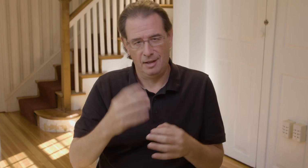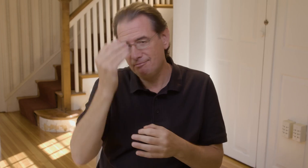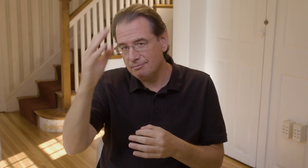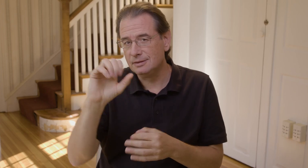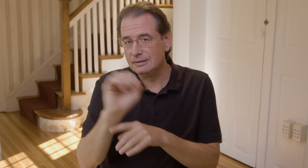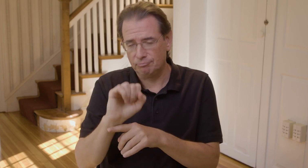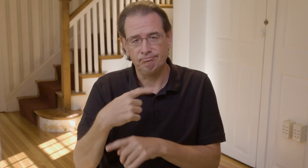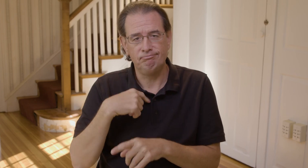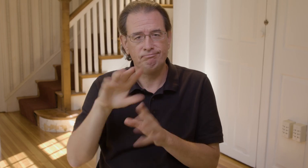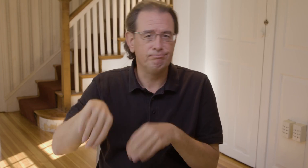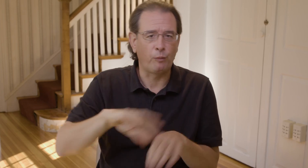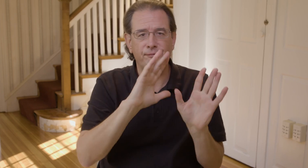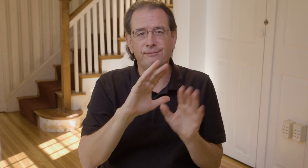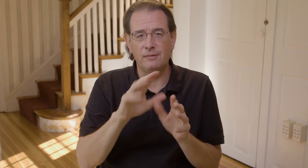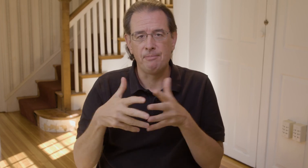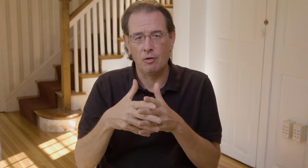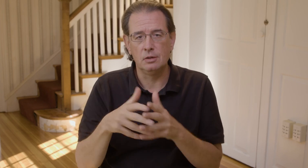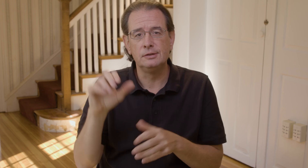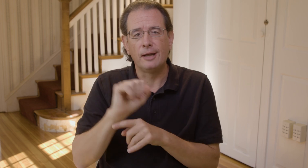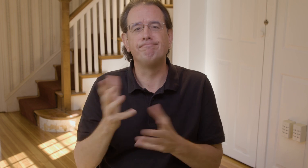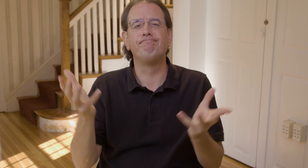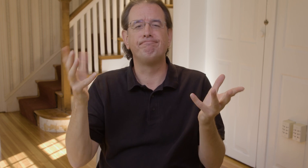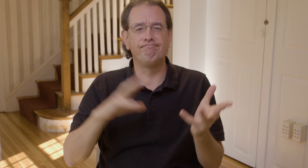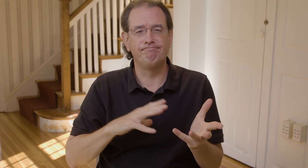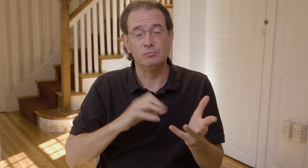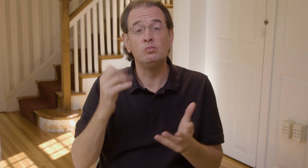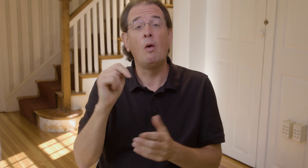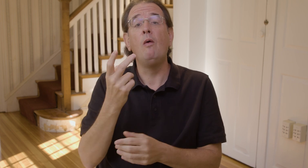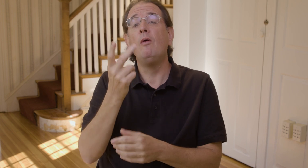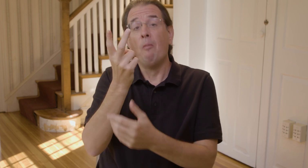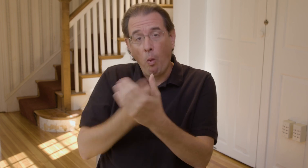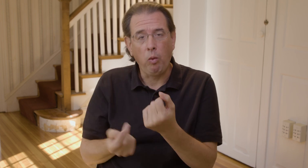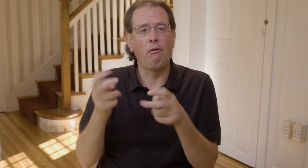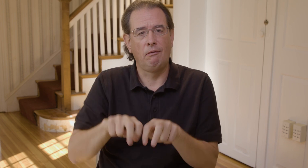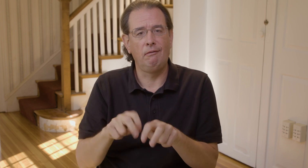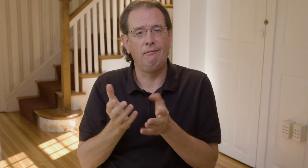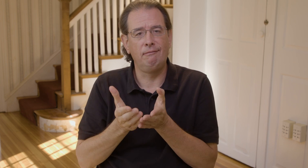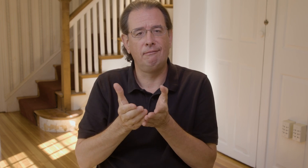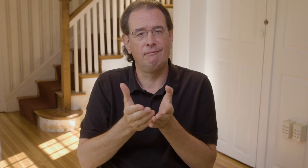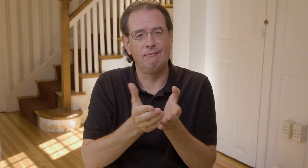He told Abbe Sicard of his decision to move America, which Abbe disappointedly accepted. Gallaudet and Clerc sailed together.